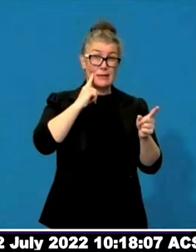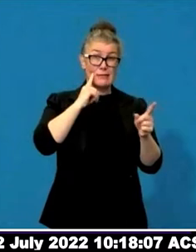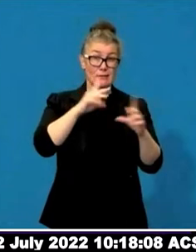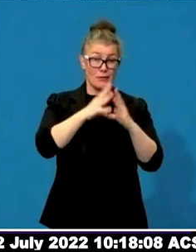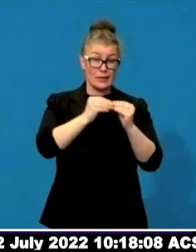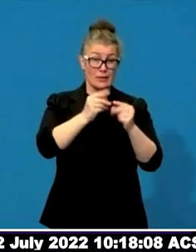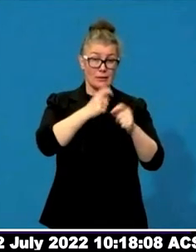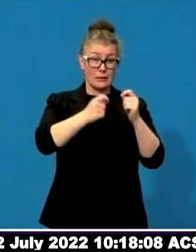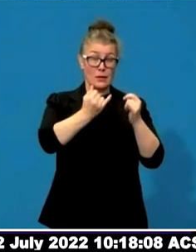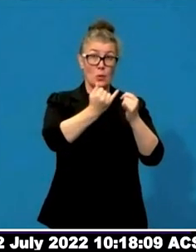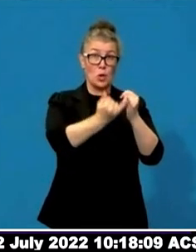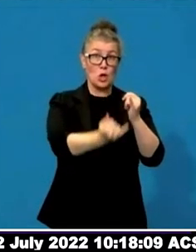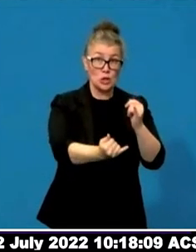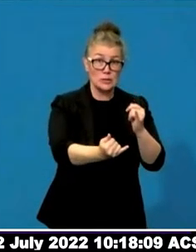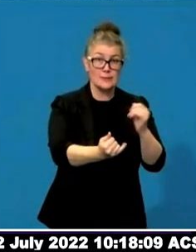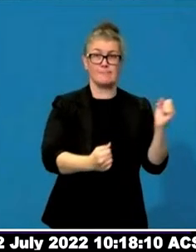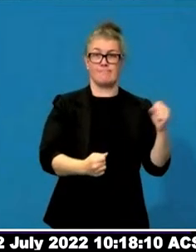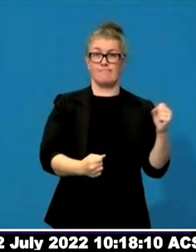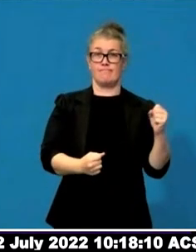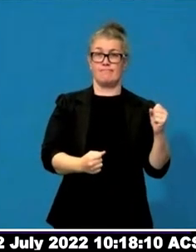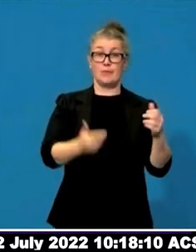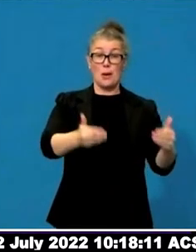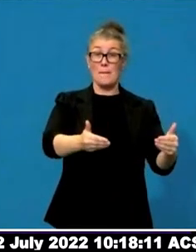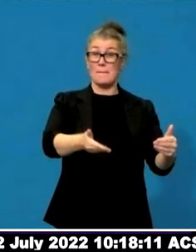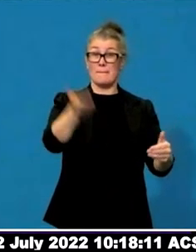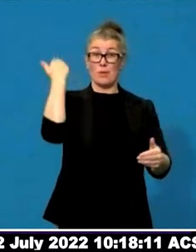So, before that, you had better supports?